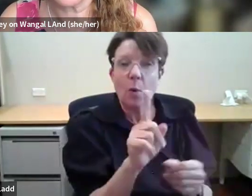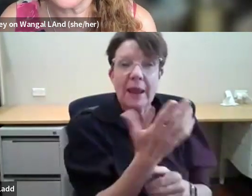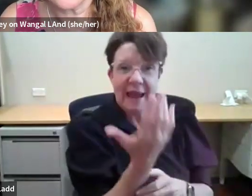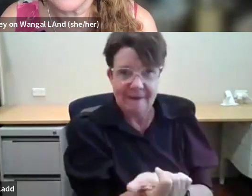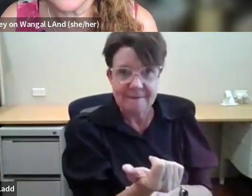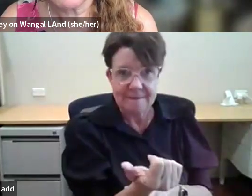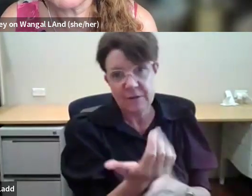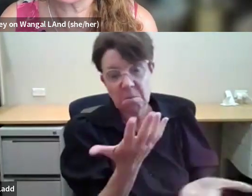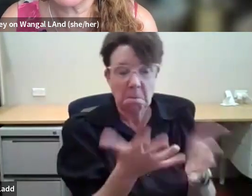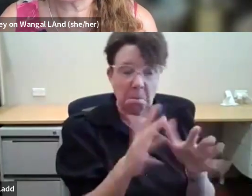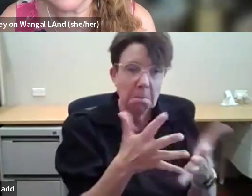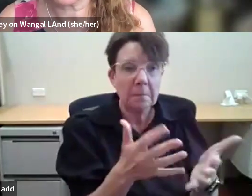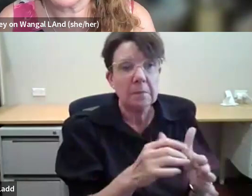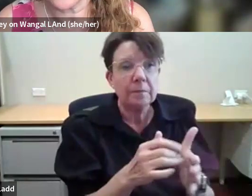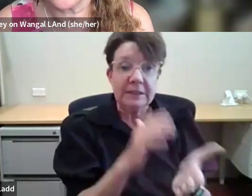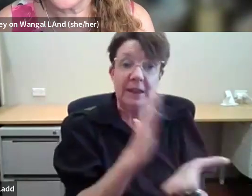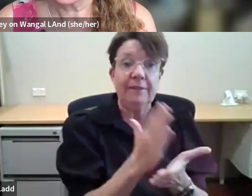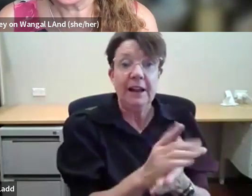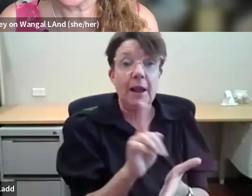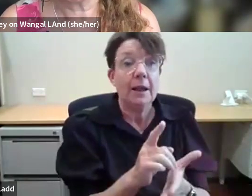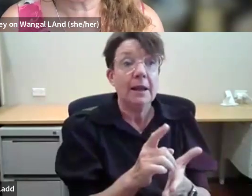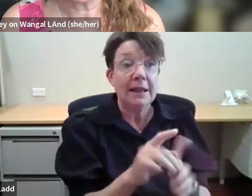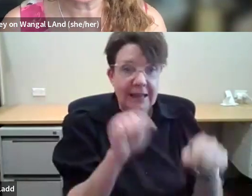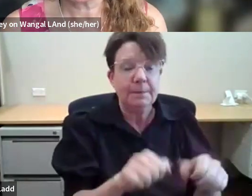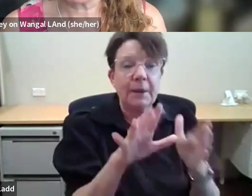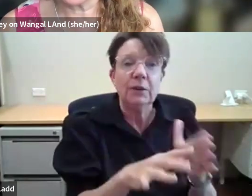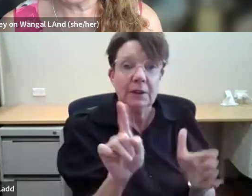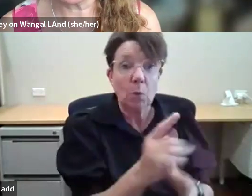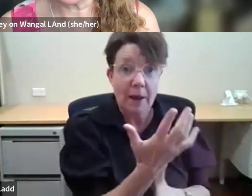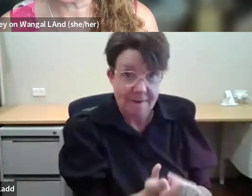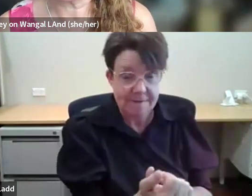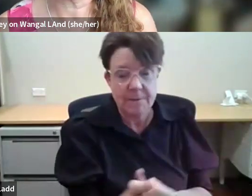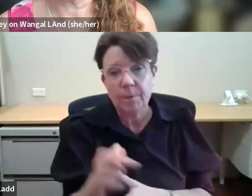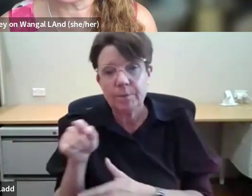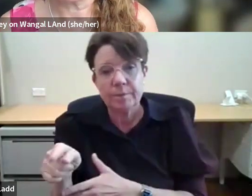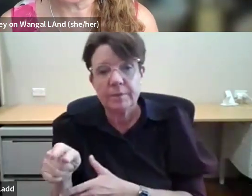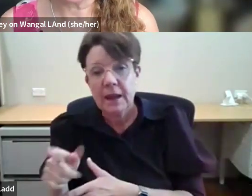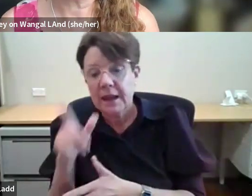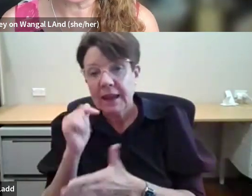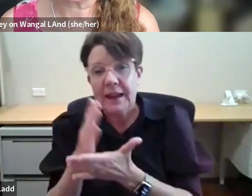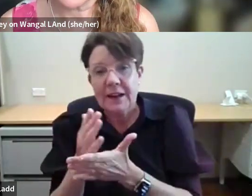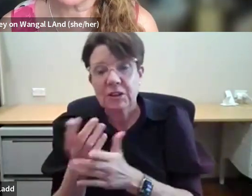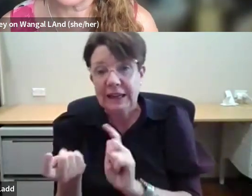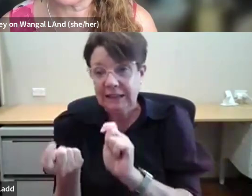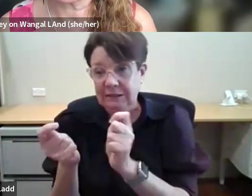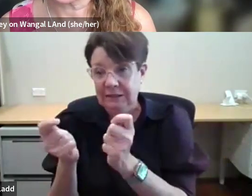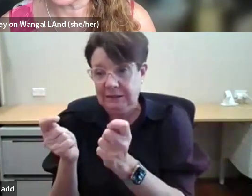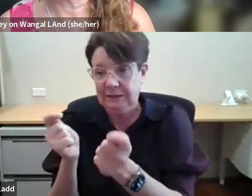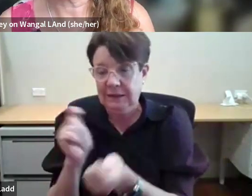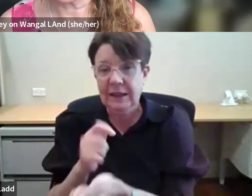because that is what we have got. Is there room to be transitioning them as we think about transitioning our economy and society?